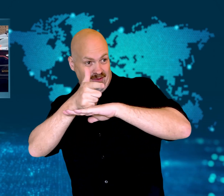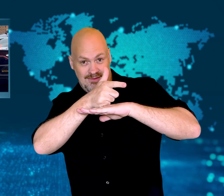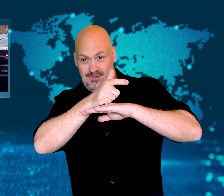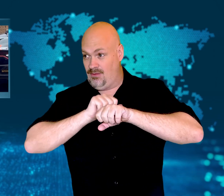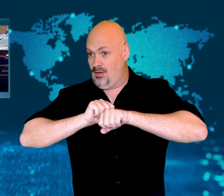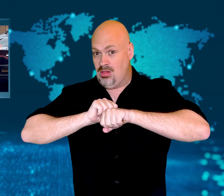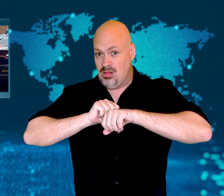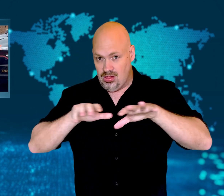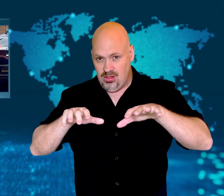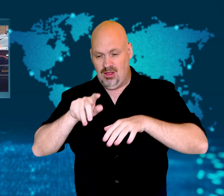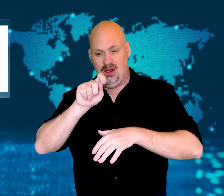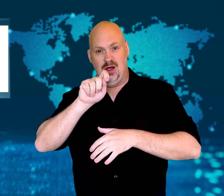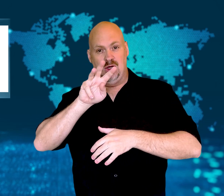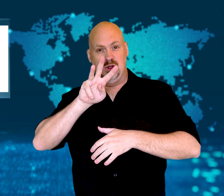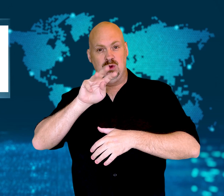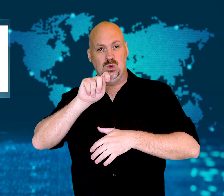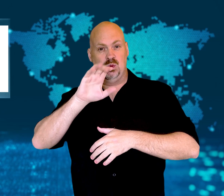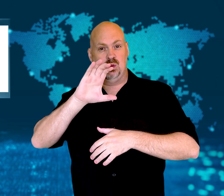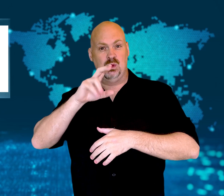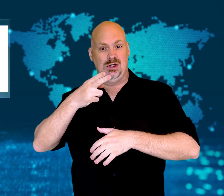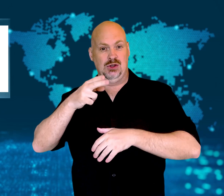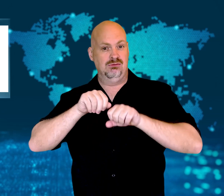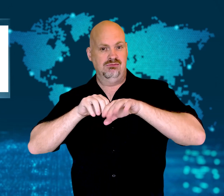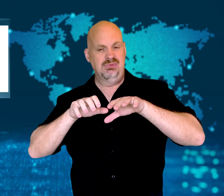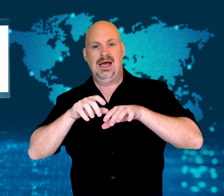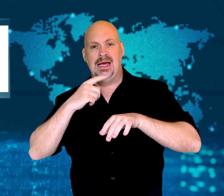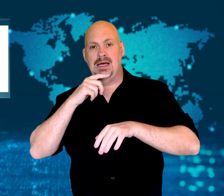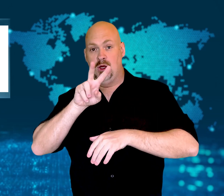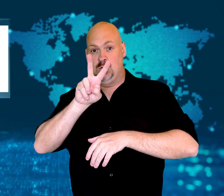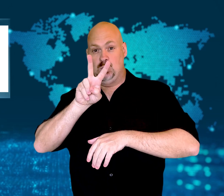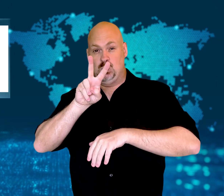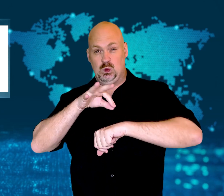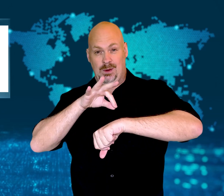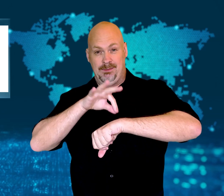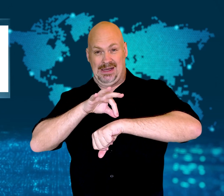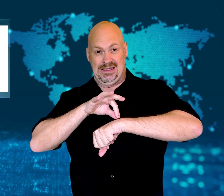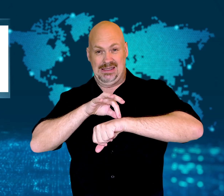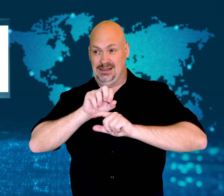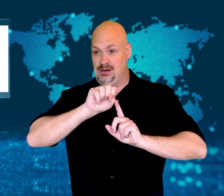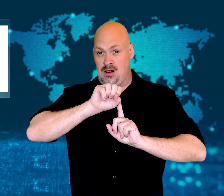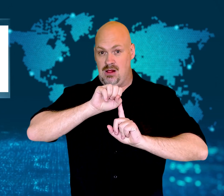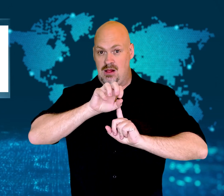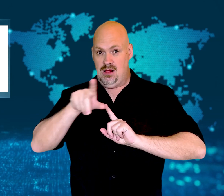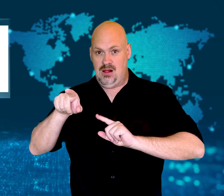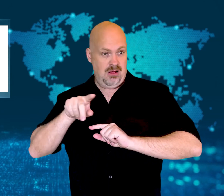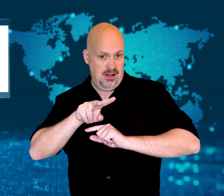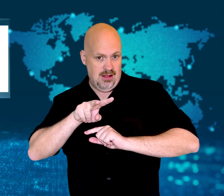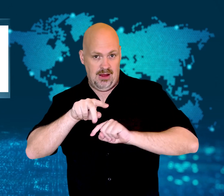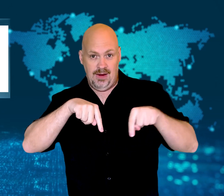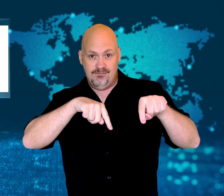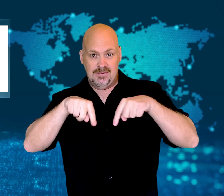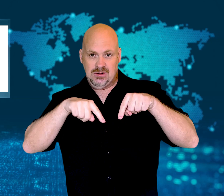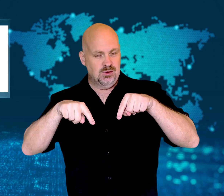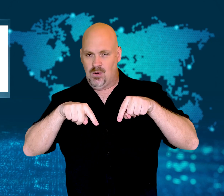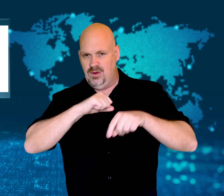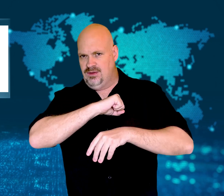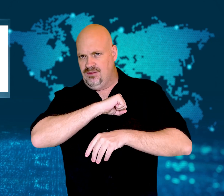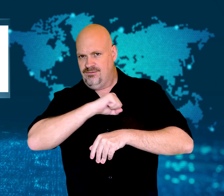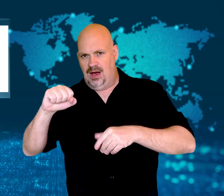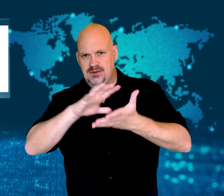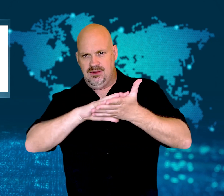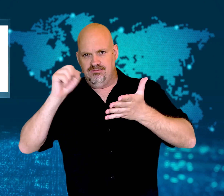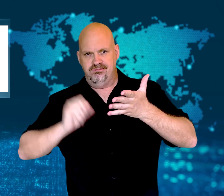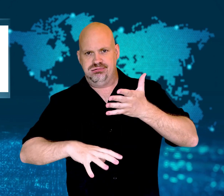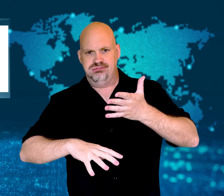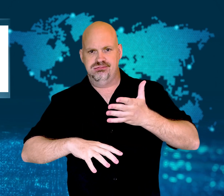Twitch reports that it took down the video less than two minutes after it was posted.